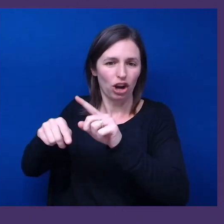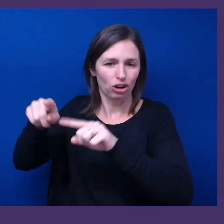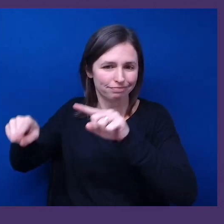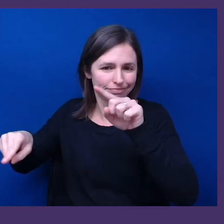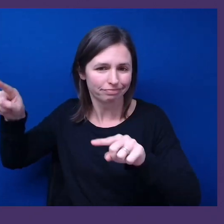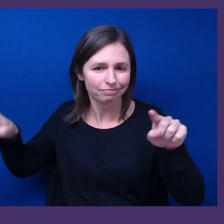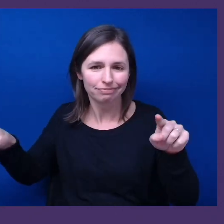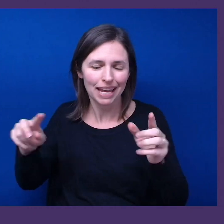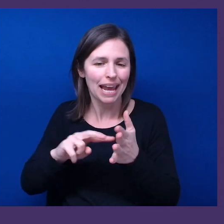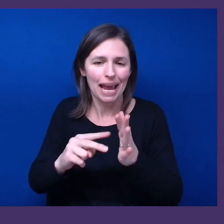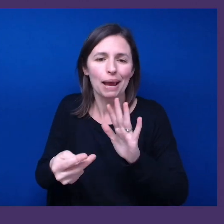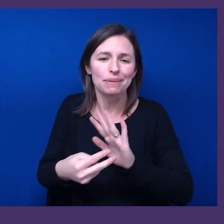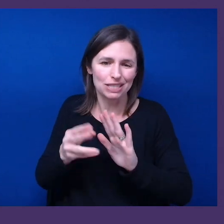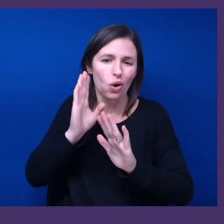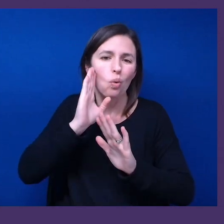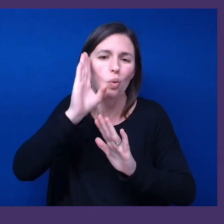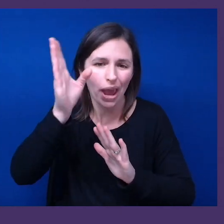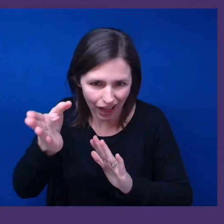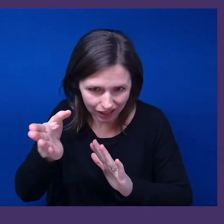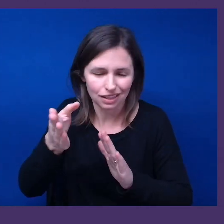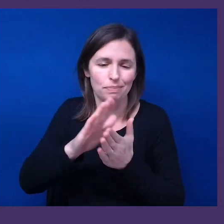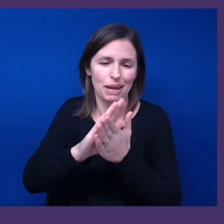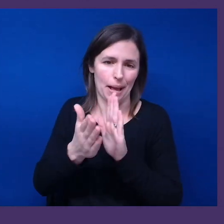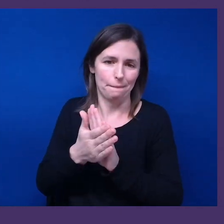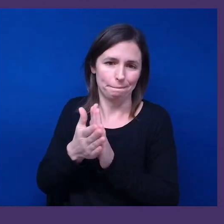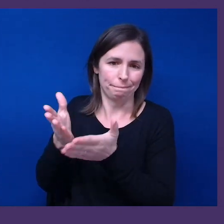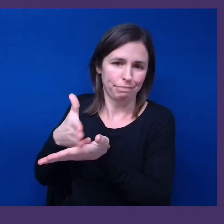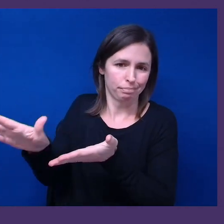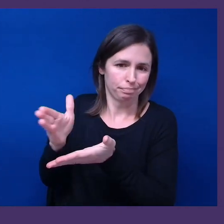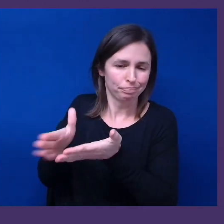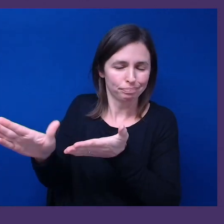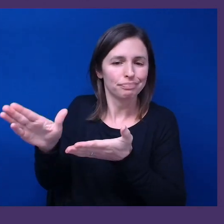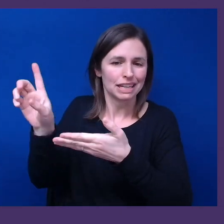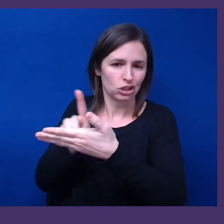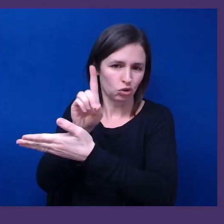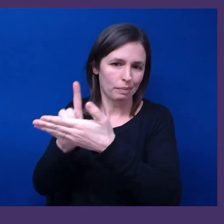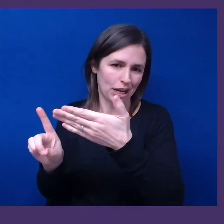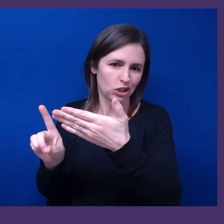than dismantle it. AI can transform the workforce for the better,